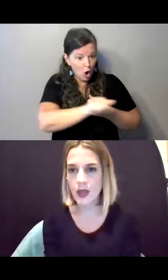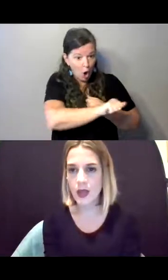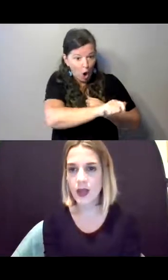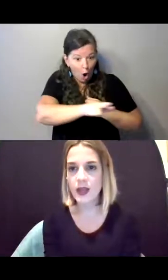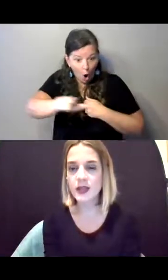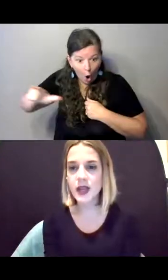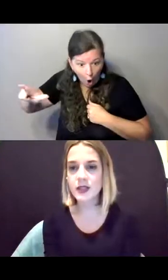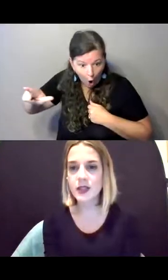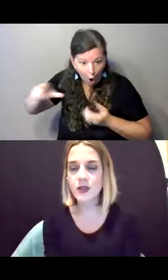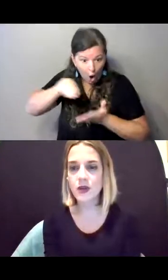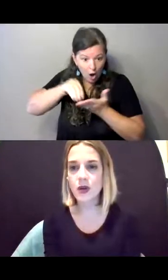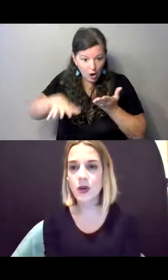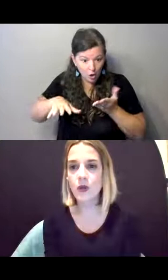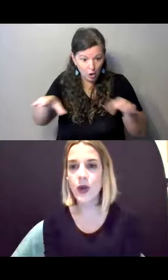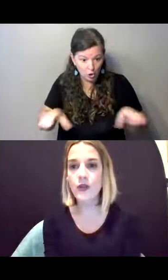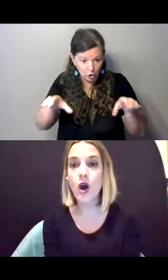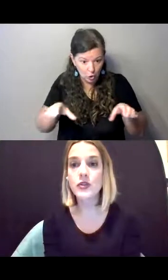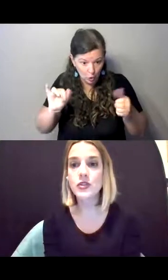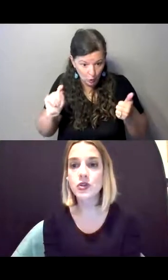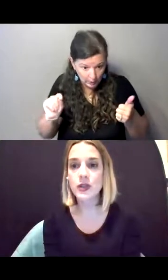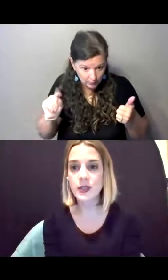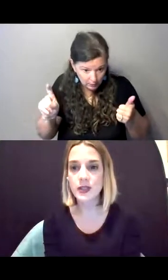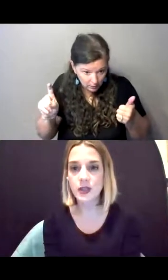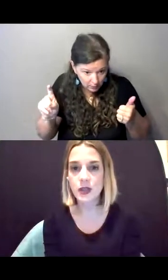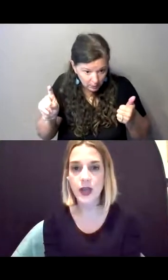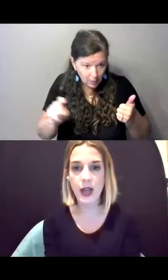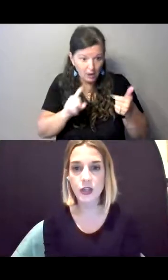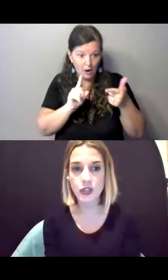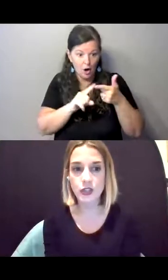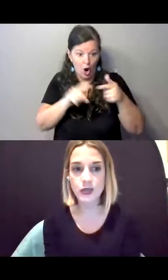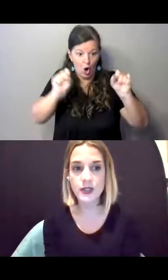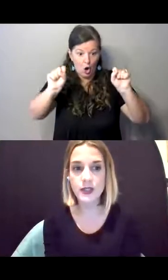and he discusses on whether all students actually do it.